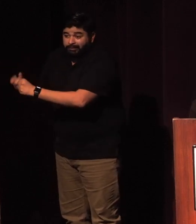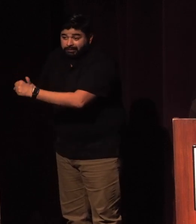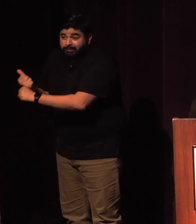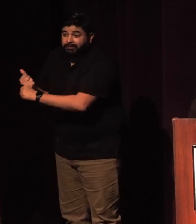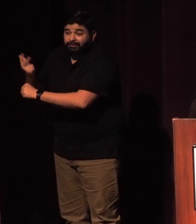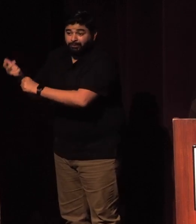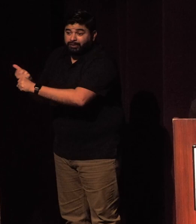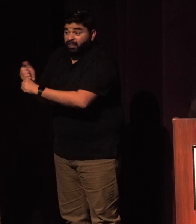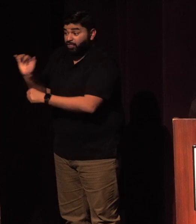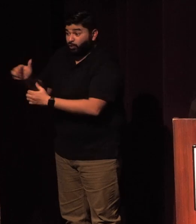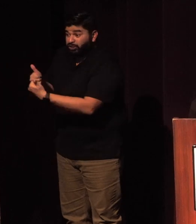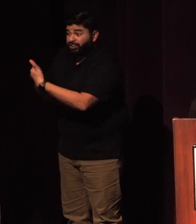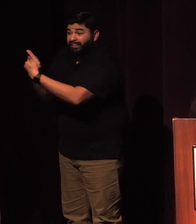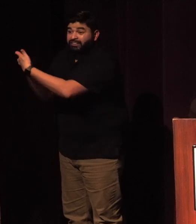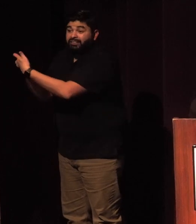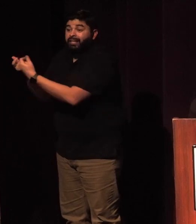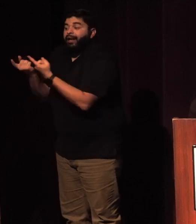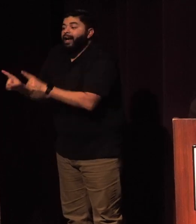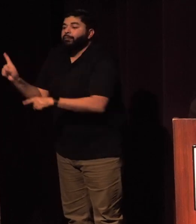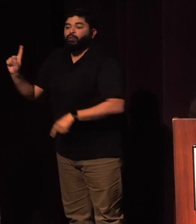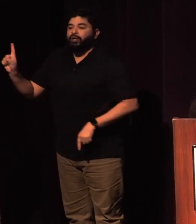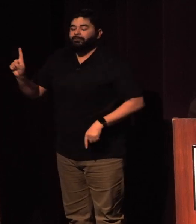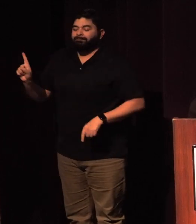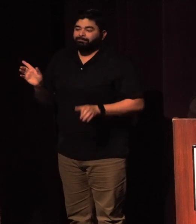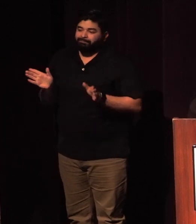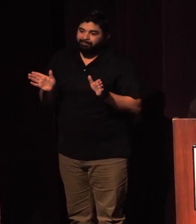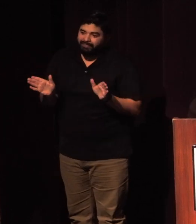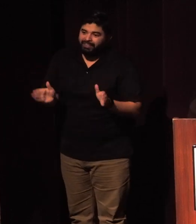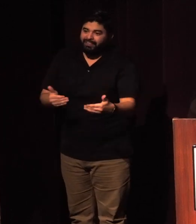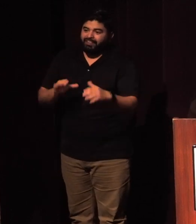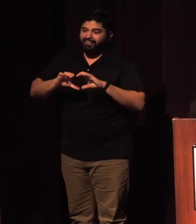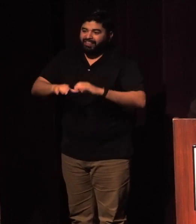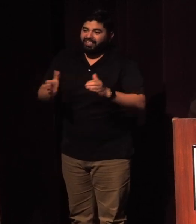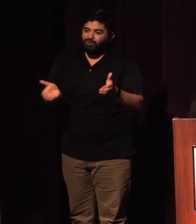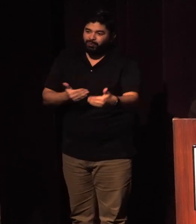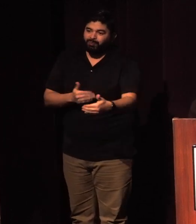journey in their lives. And some of those challenges occur in